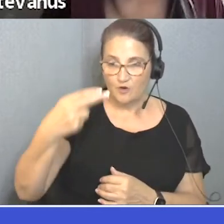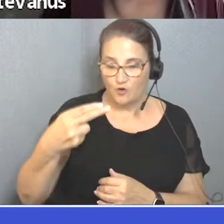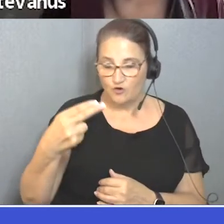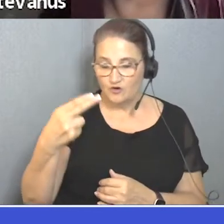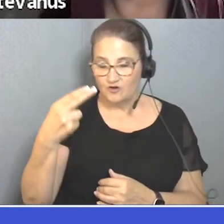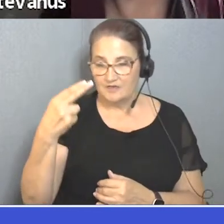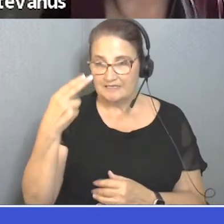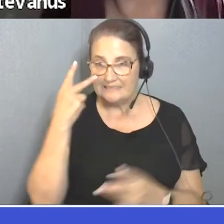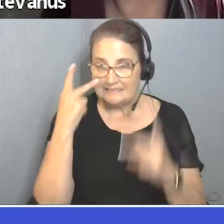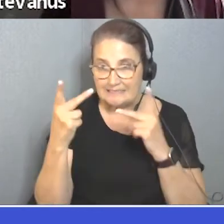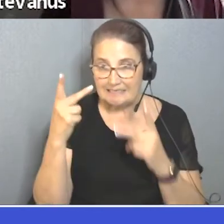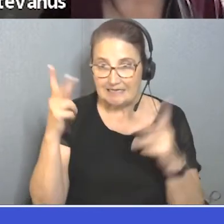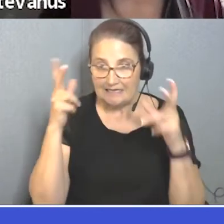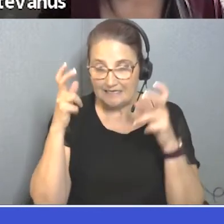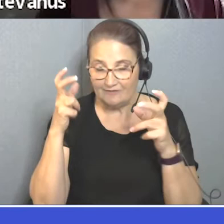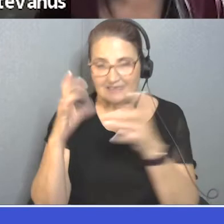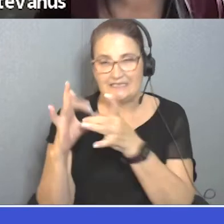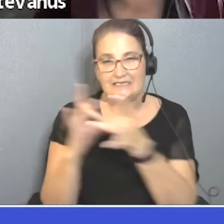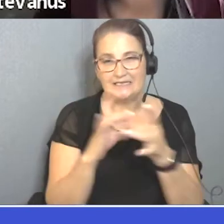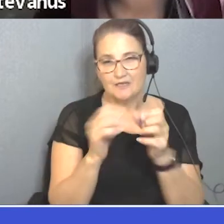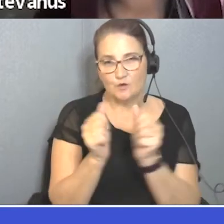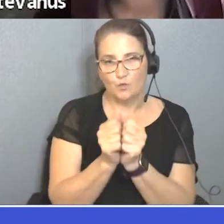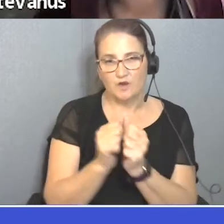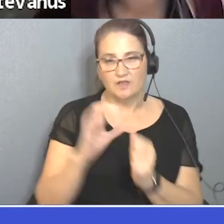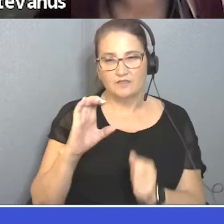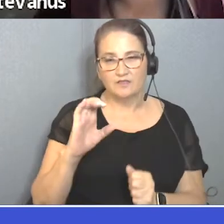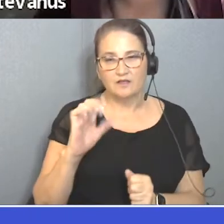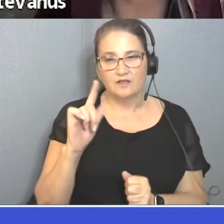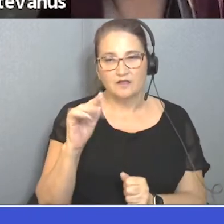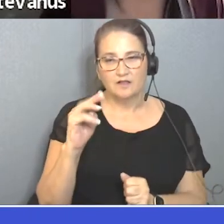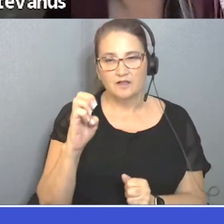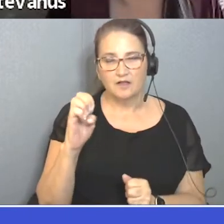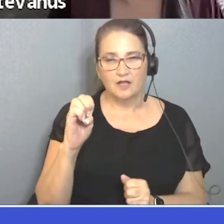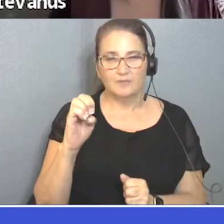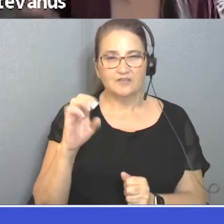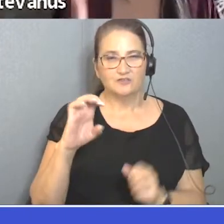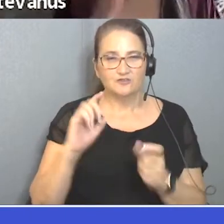relation to climate change and its impacts.